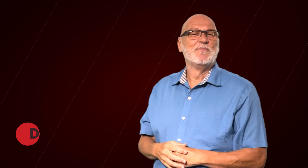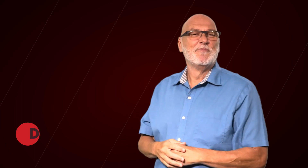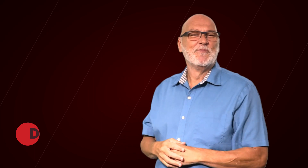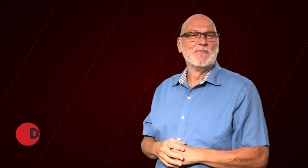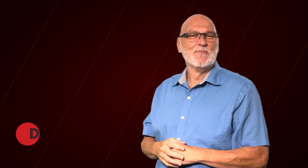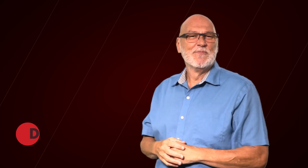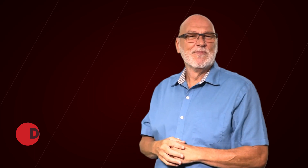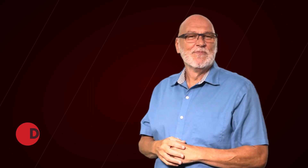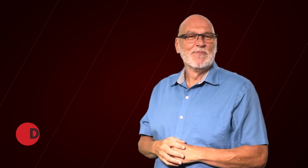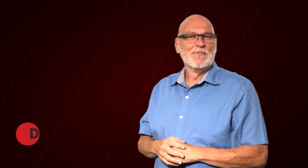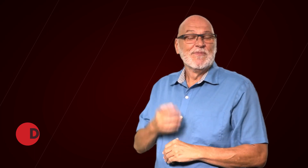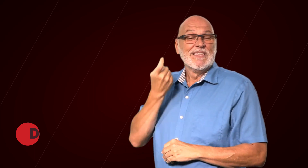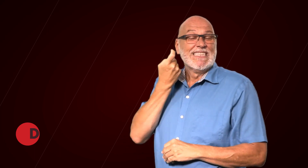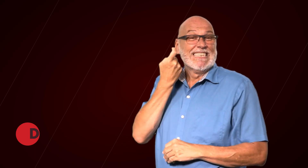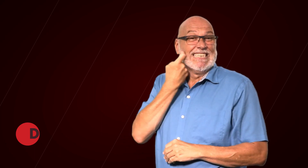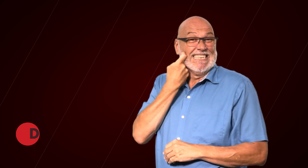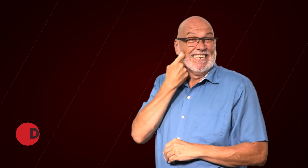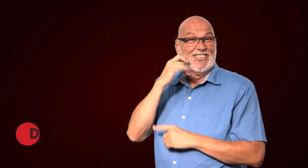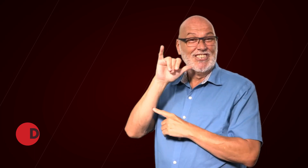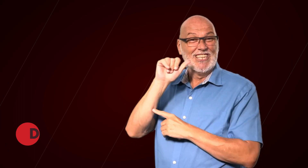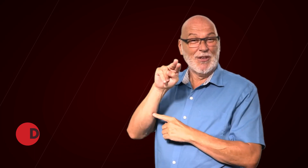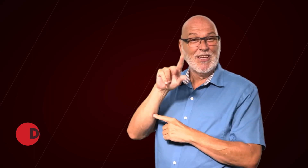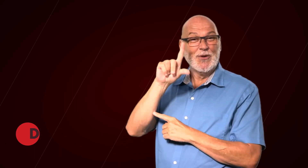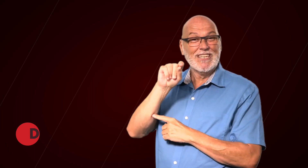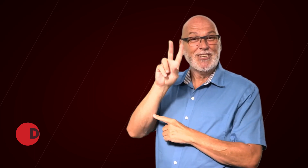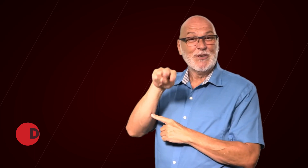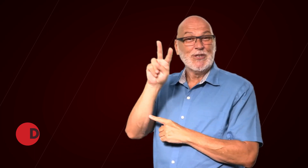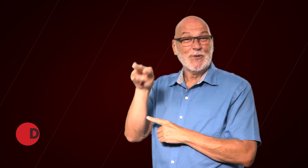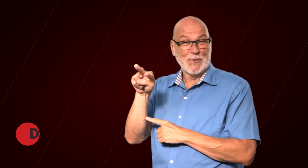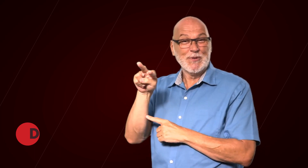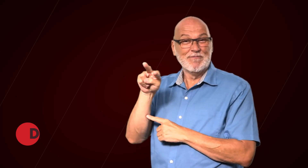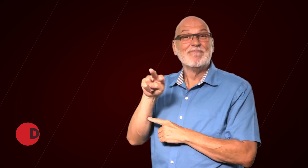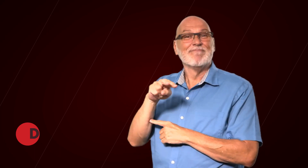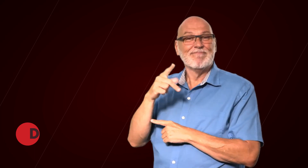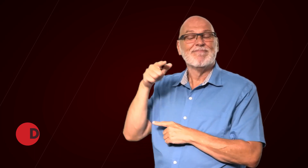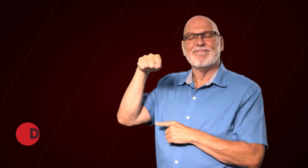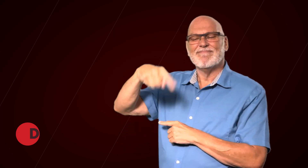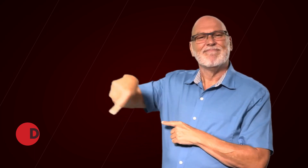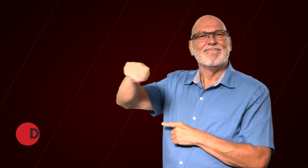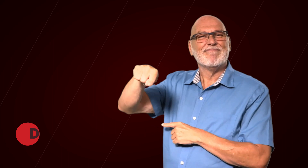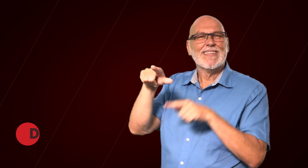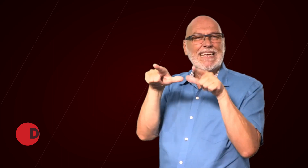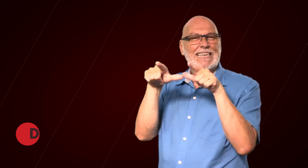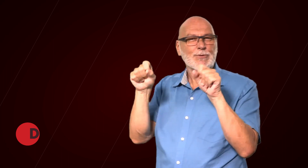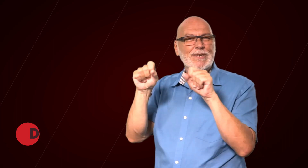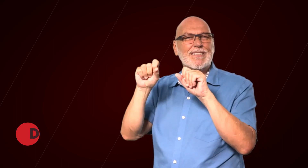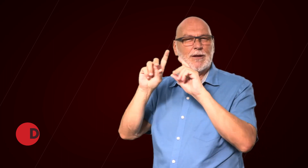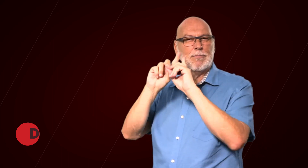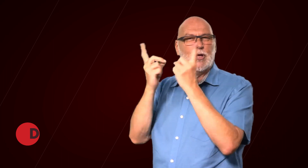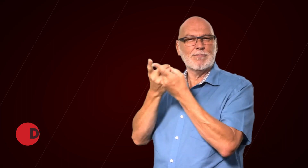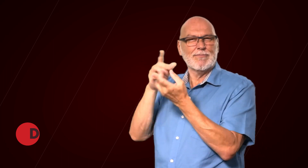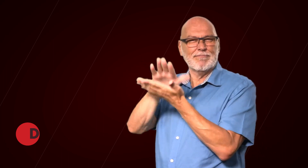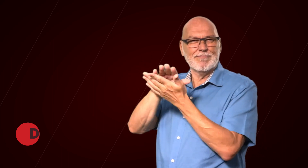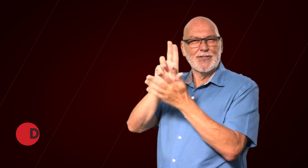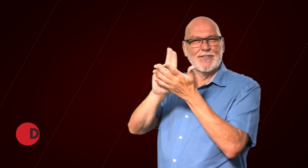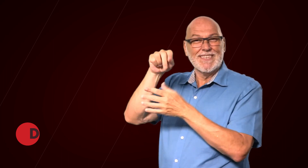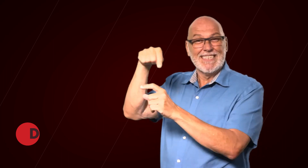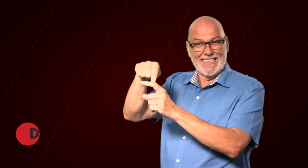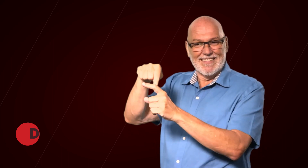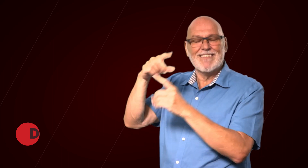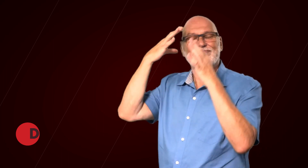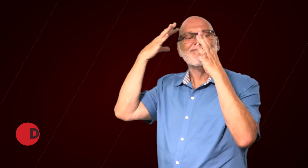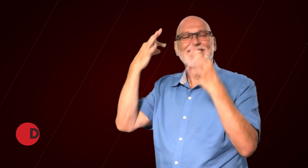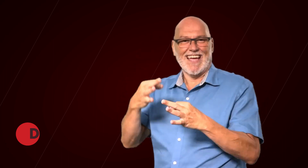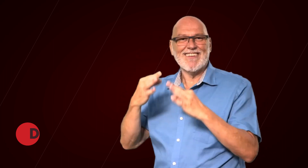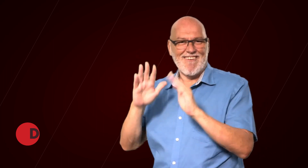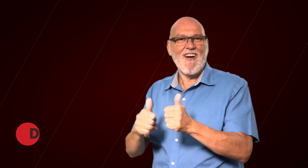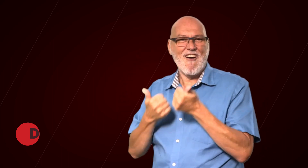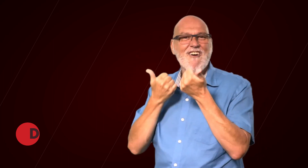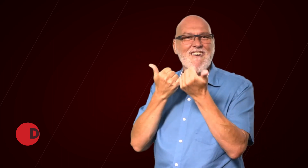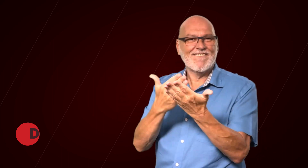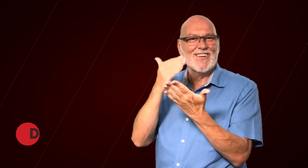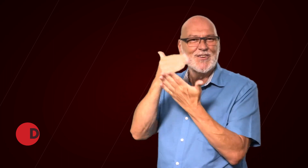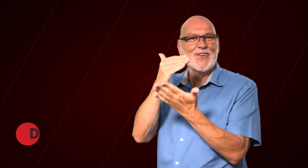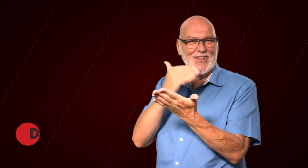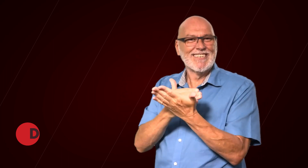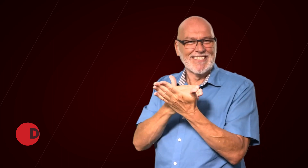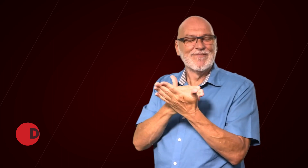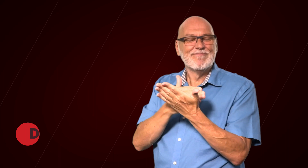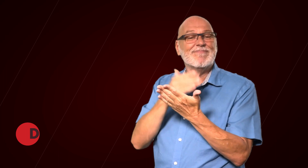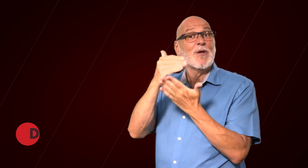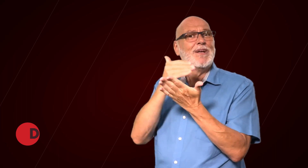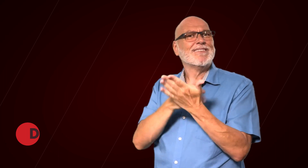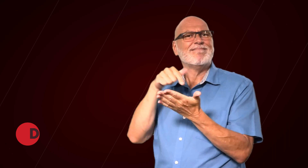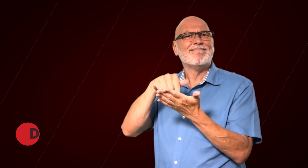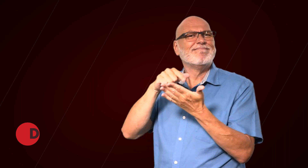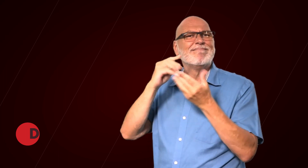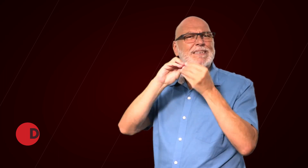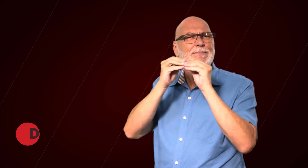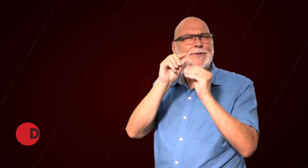In January 2022, the linguistics department started offering